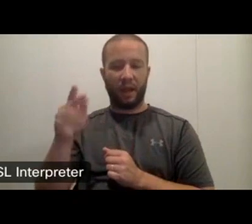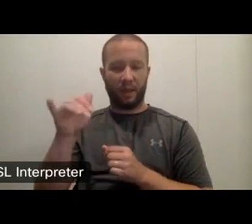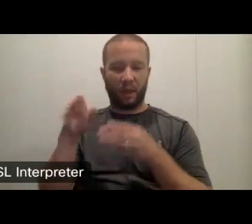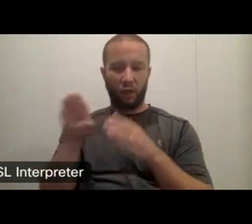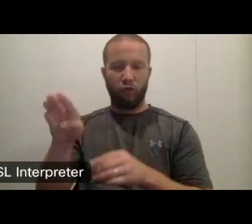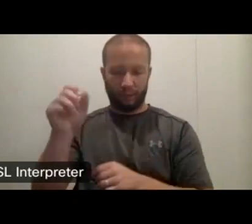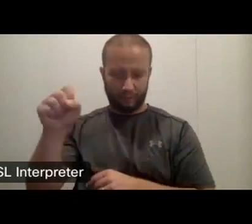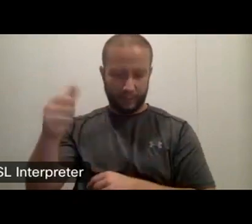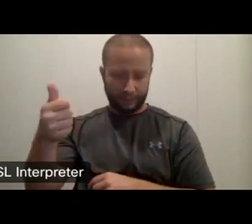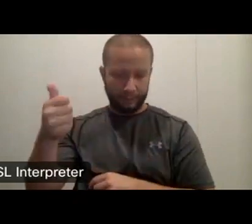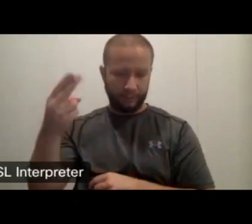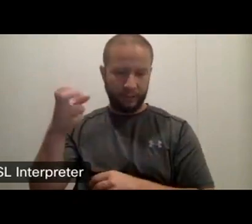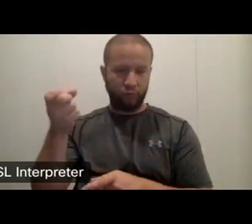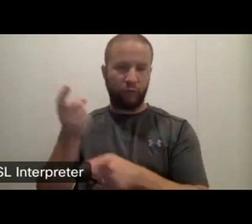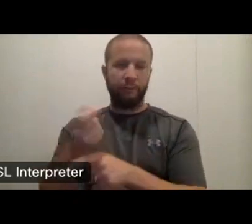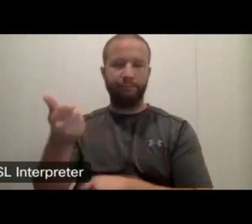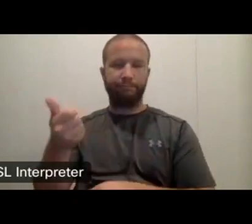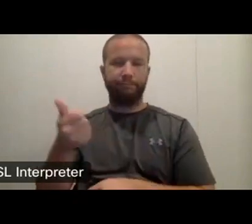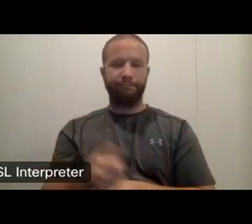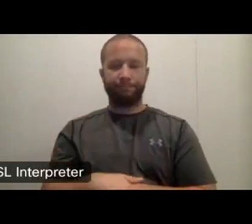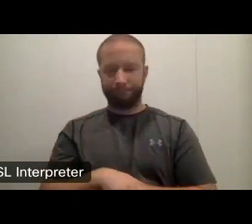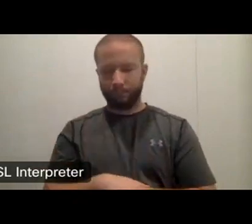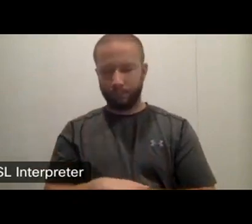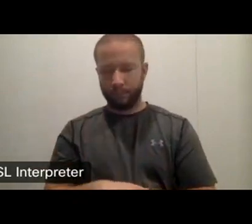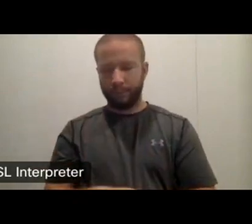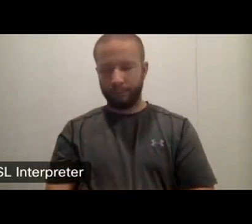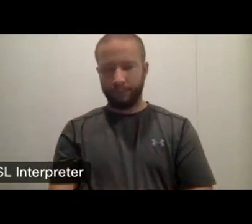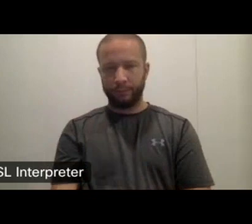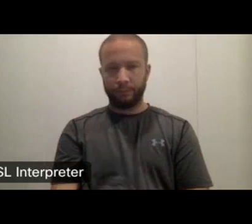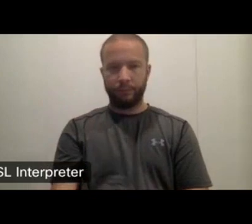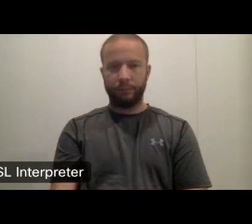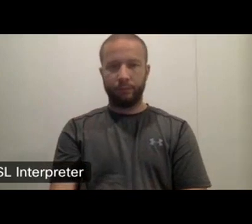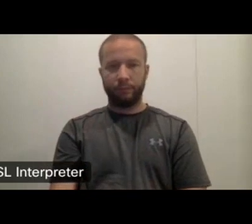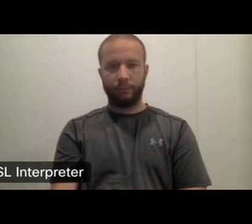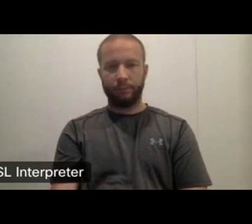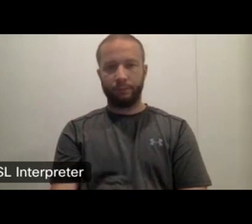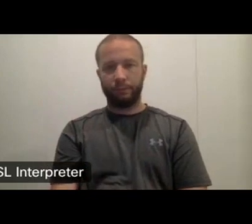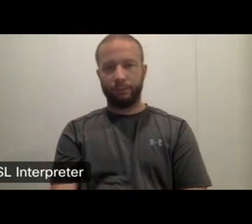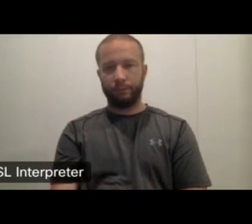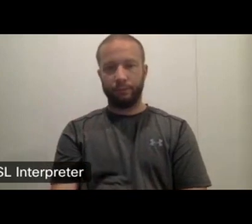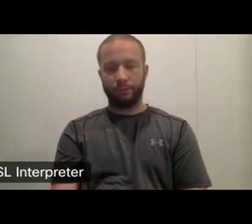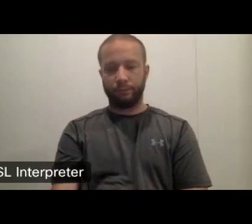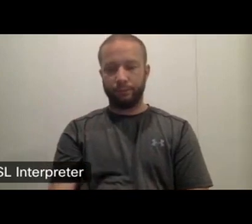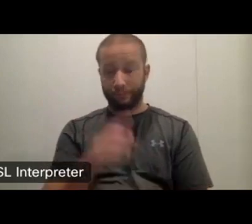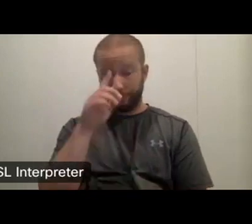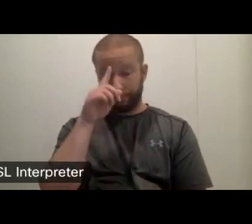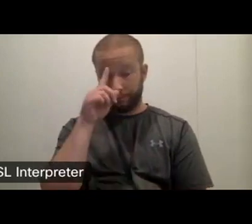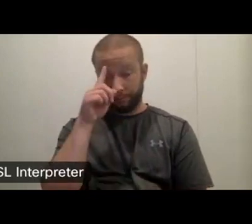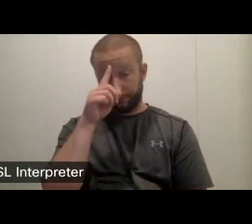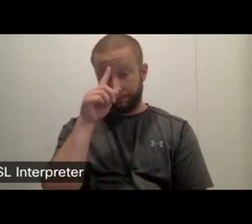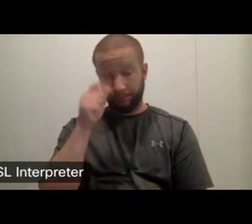okay yeah so I think he was just uh helping my job for me thank you okay